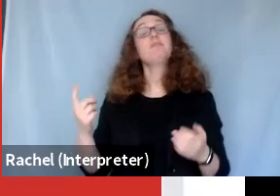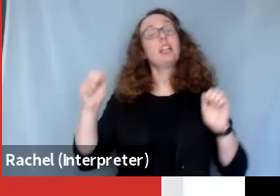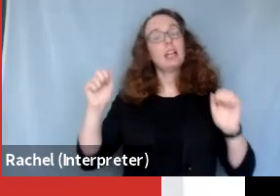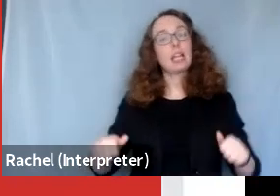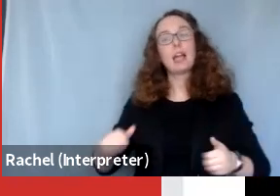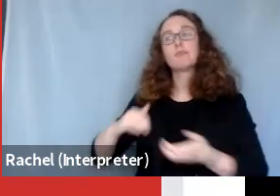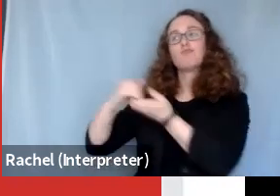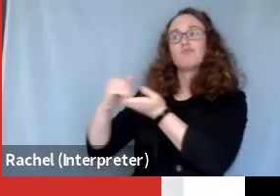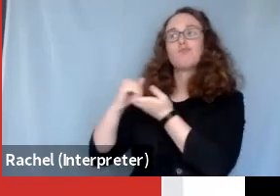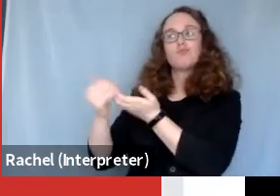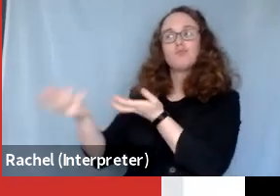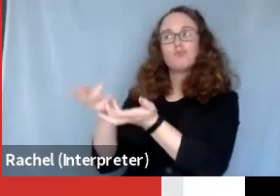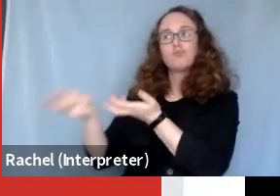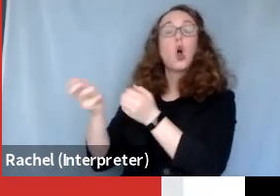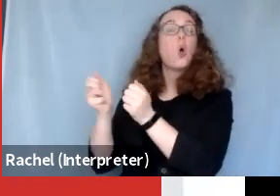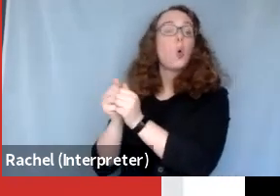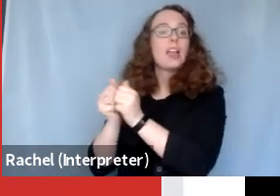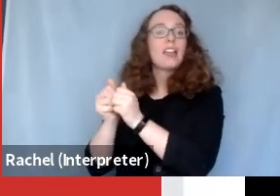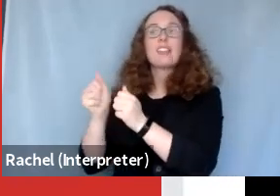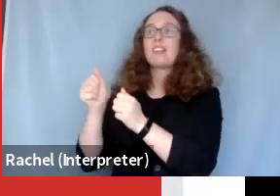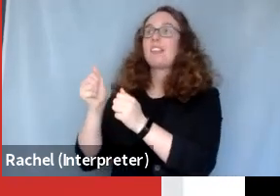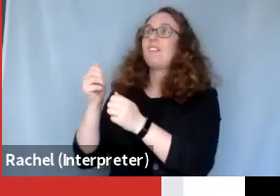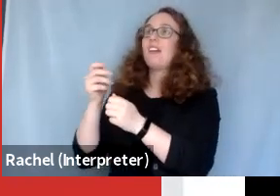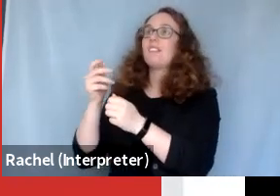and get an instructor involved to allow it. So,